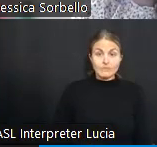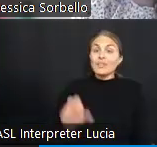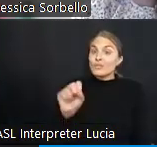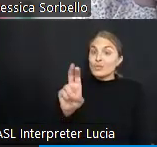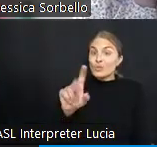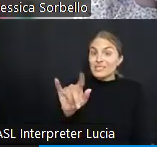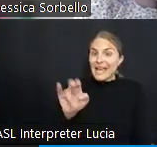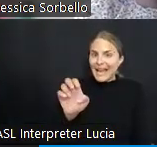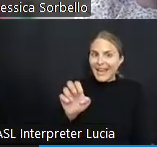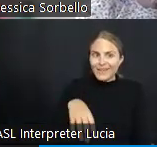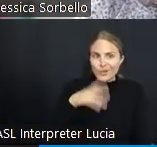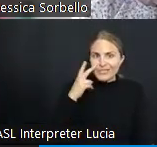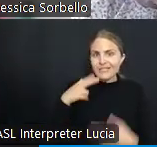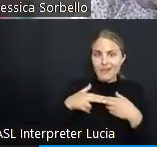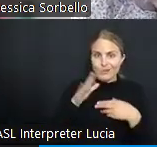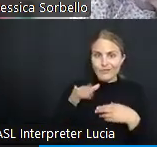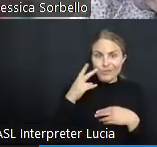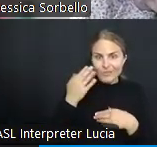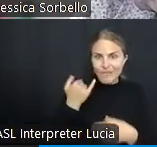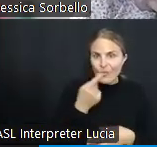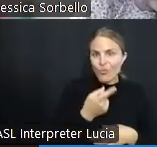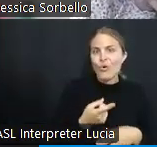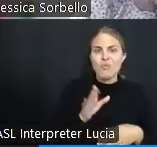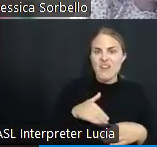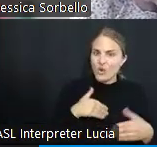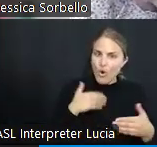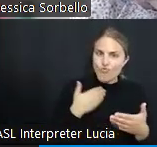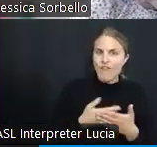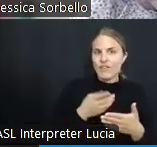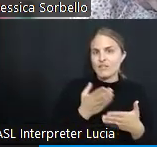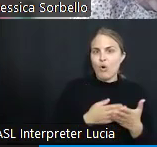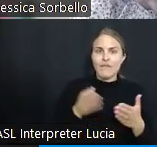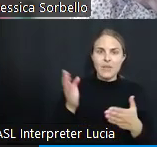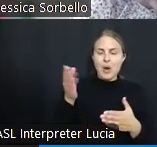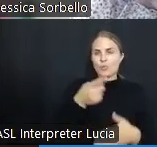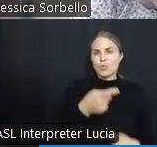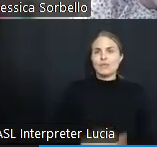same thing. »JESSICA SORBELLO: This is definitely further than I have ever made